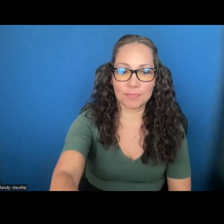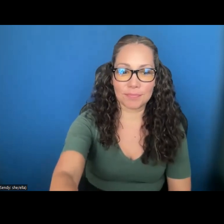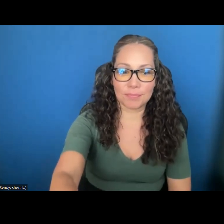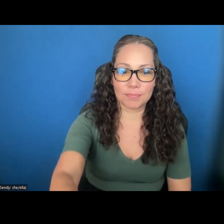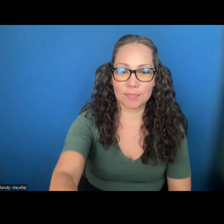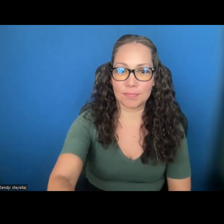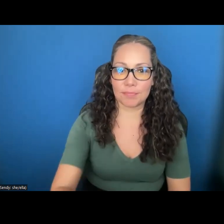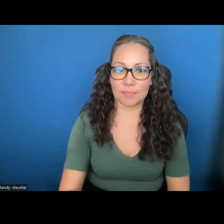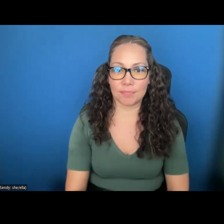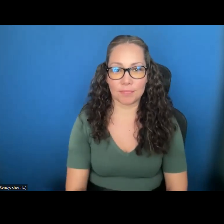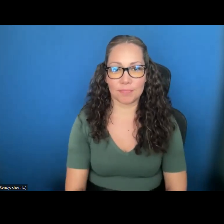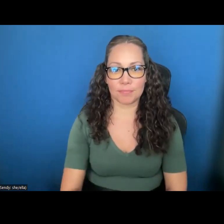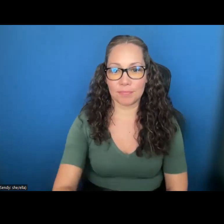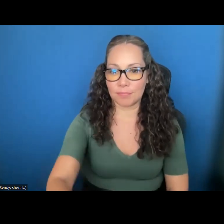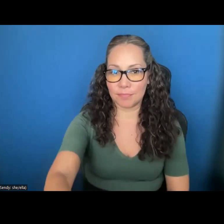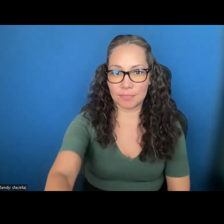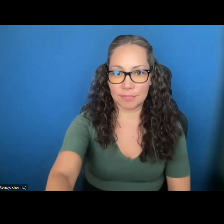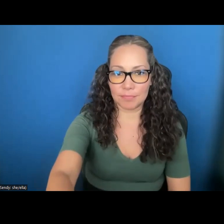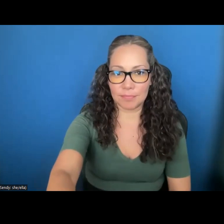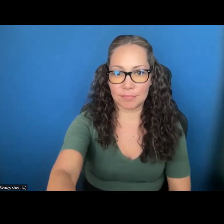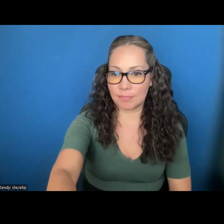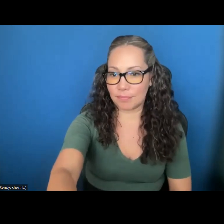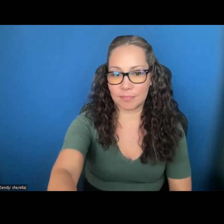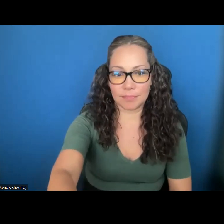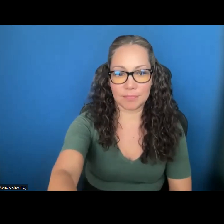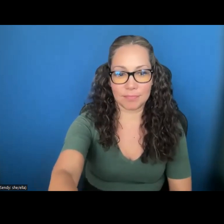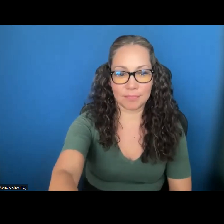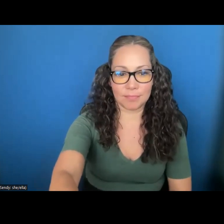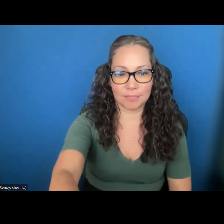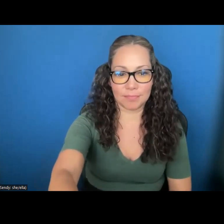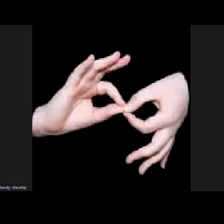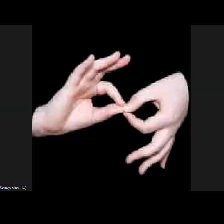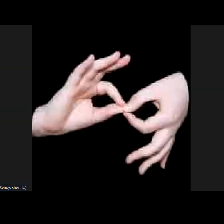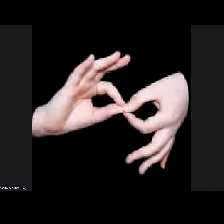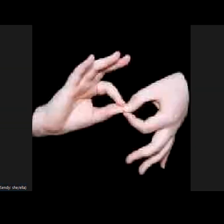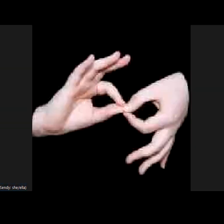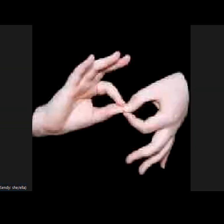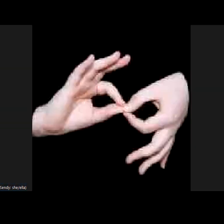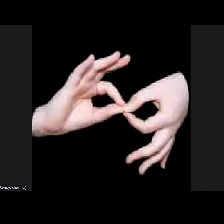okay so this is this is the question I um